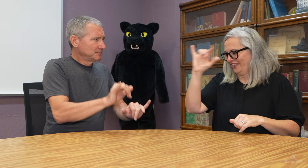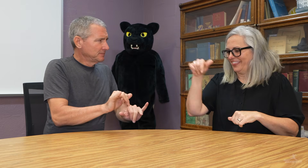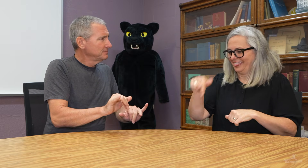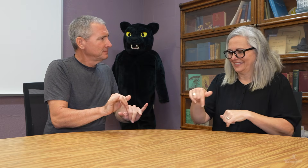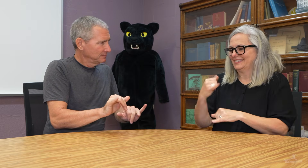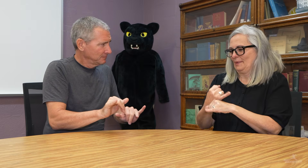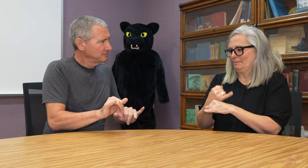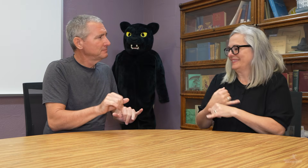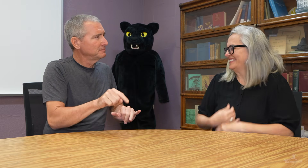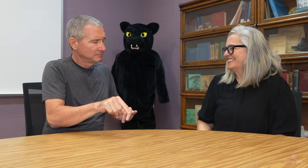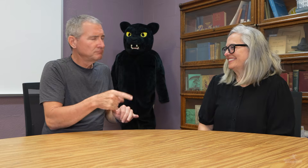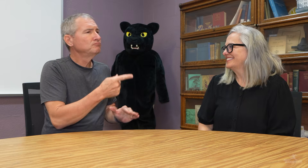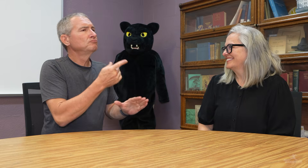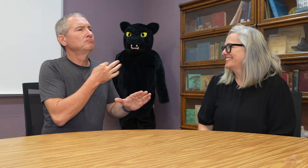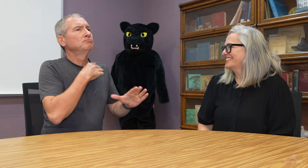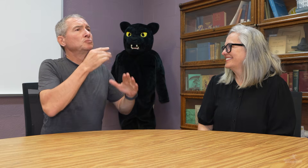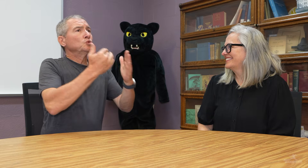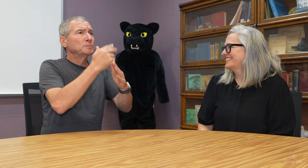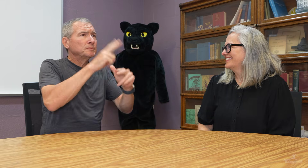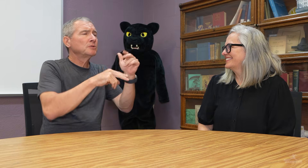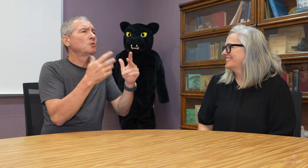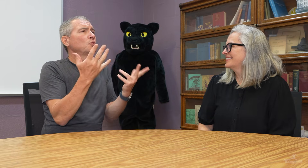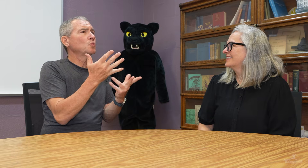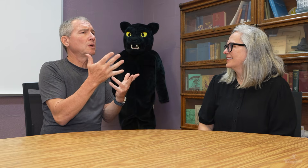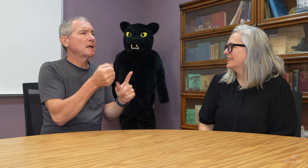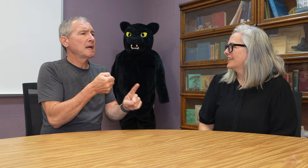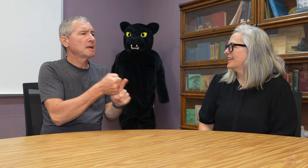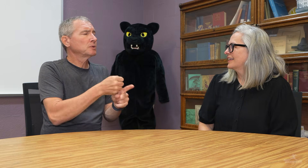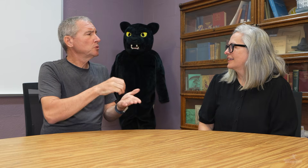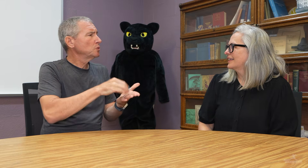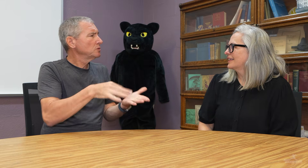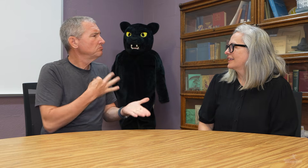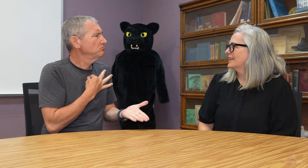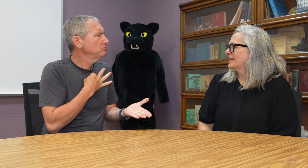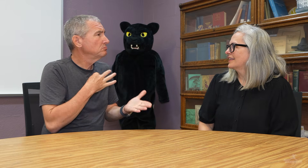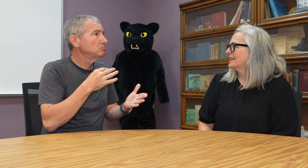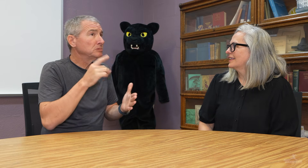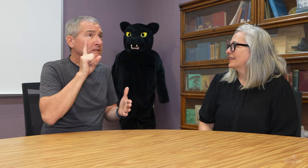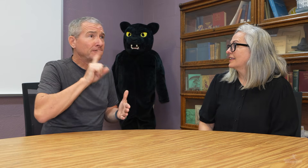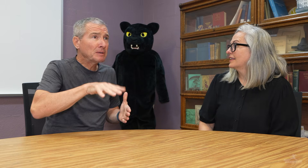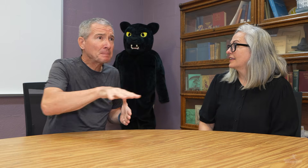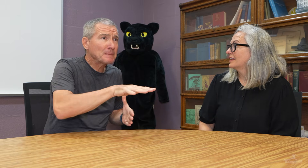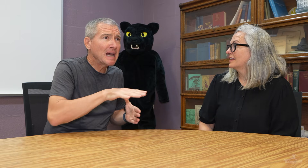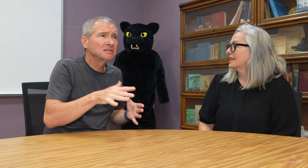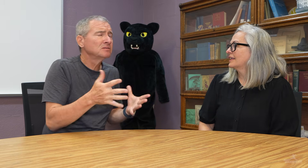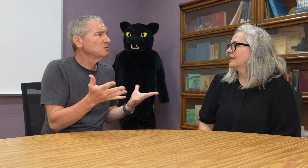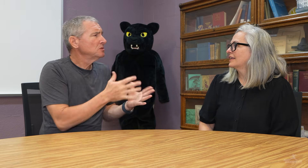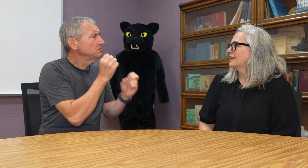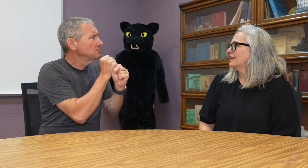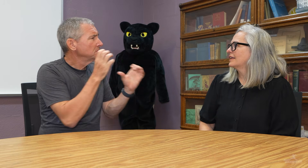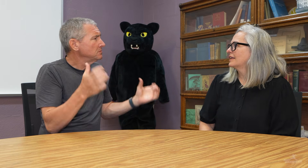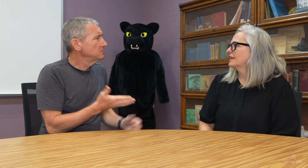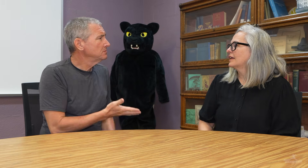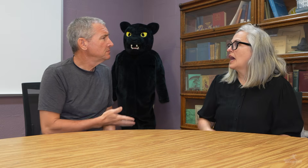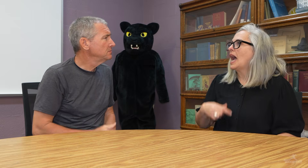OSD will always be here on this campus. How will the new buildings impact the students? Is it about creating “deaf space,” or what’s your vision?